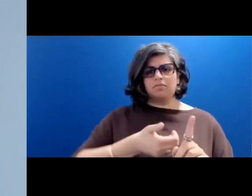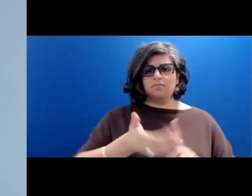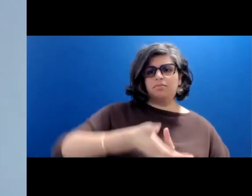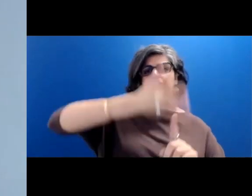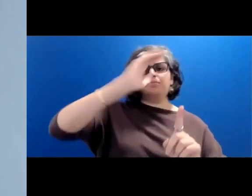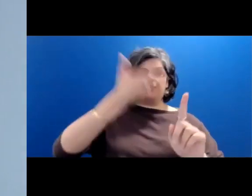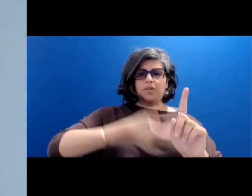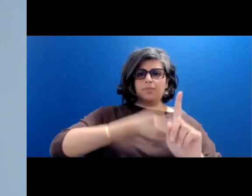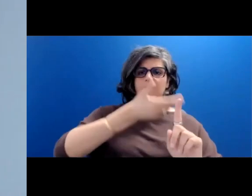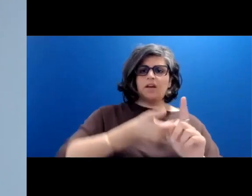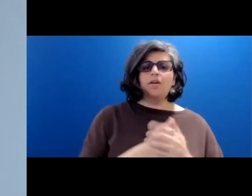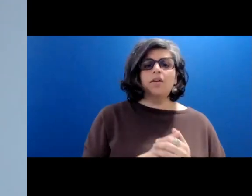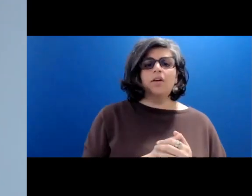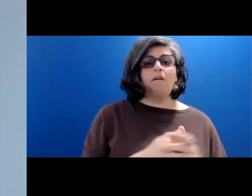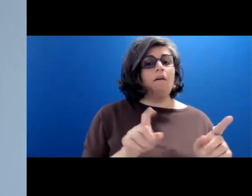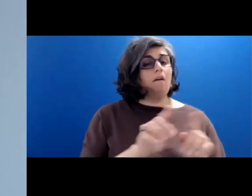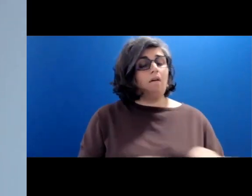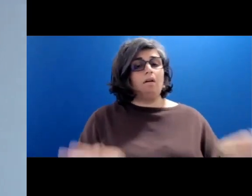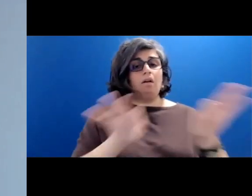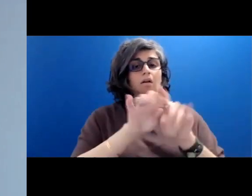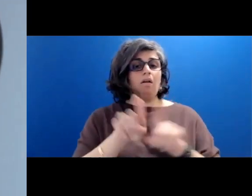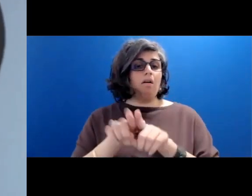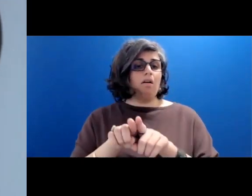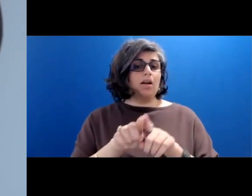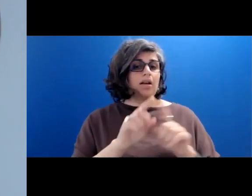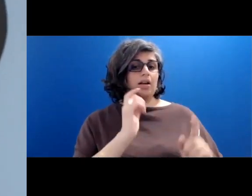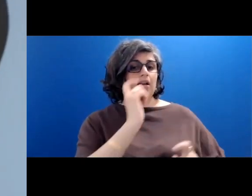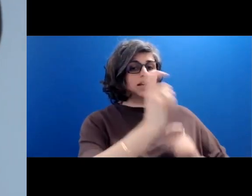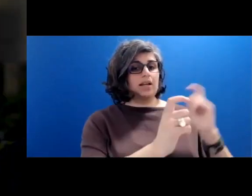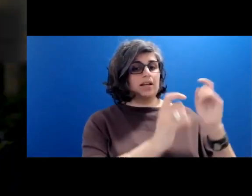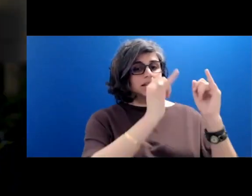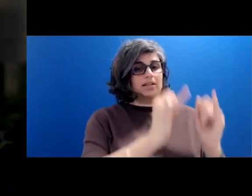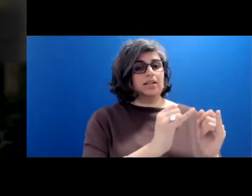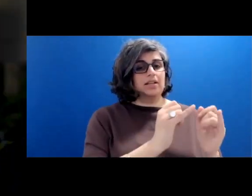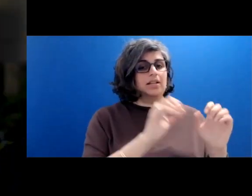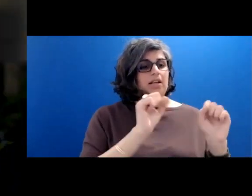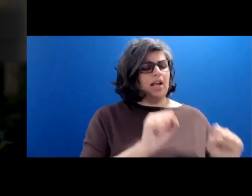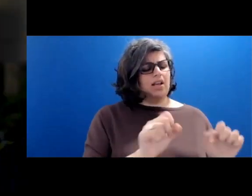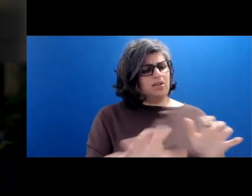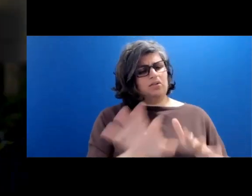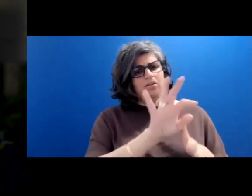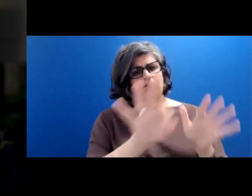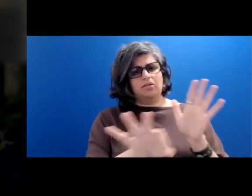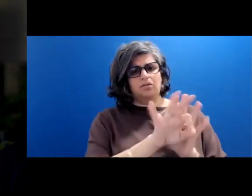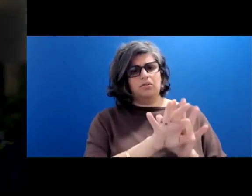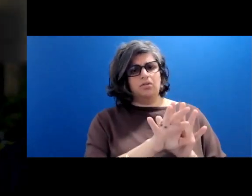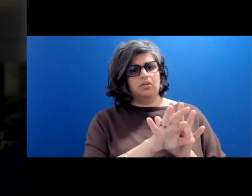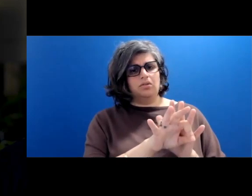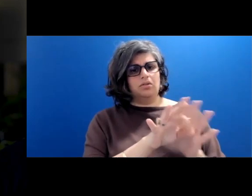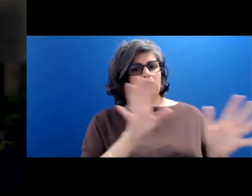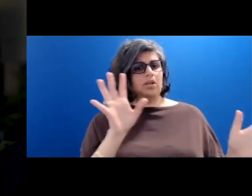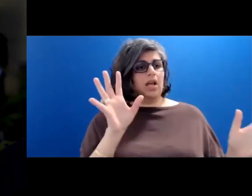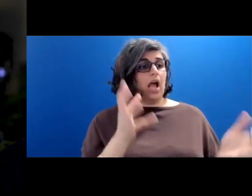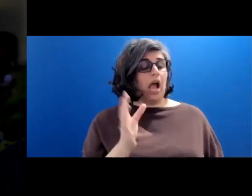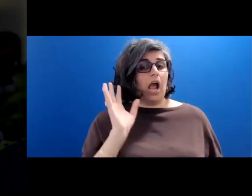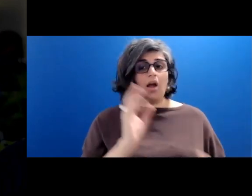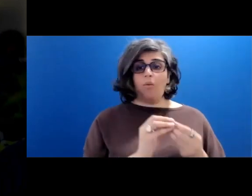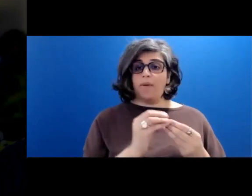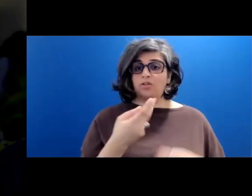And it's important because it also gives individuals the ability to choose like how much of a hormone they wanna take,